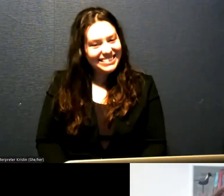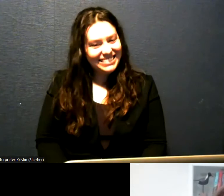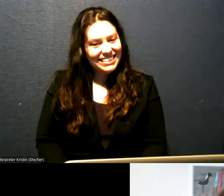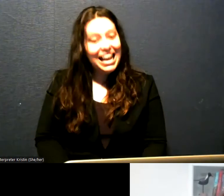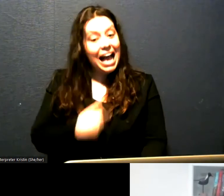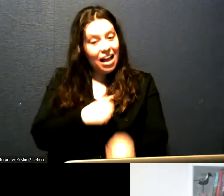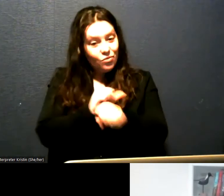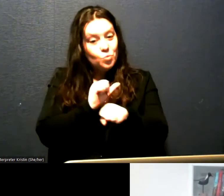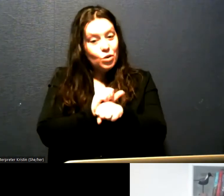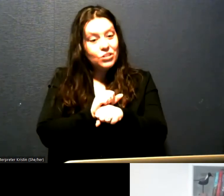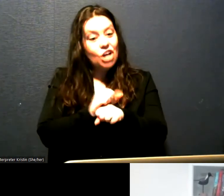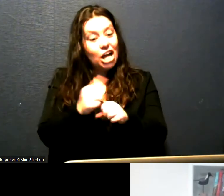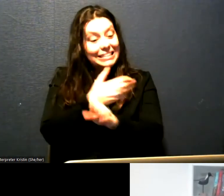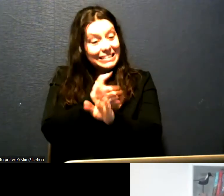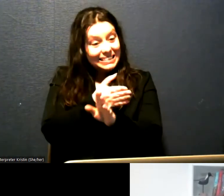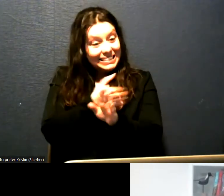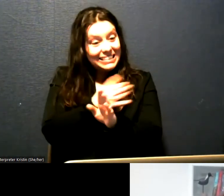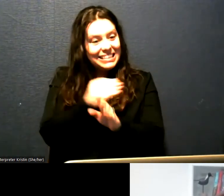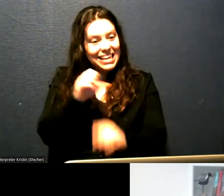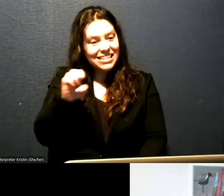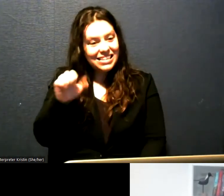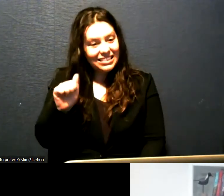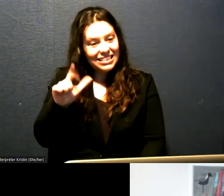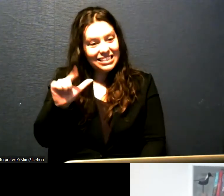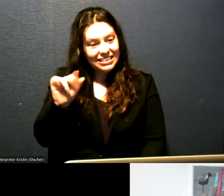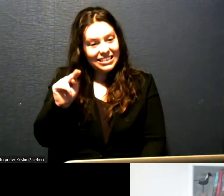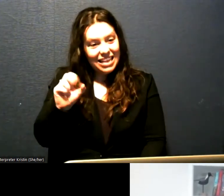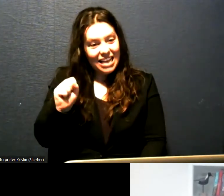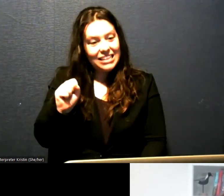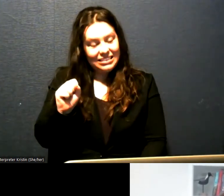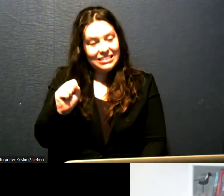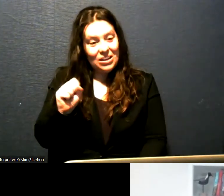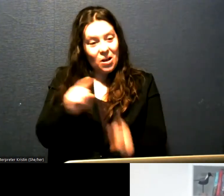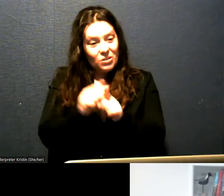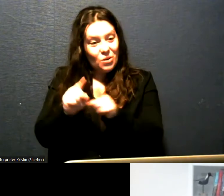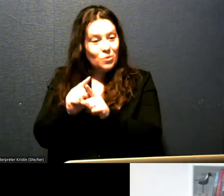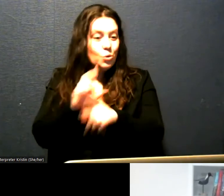sea lions too, so it was kind of a natural fit to start working on some of the larger seabird species. 289 00:29:58,320 --> 00:30:04,720S So yeah, they're pretty big when you hold... when I hold a pelican it takes up half my body.